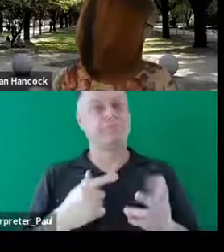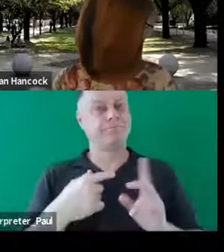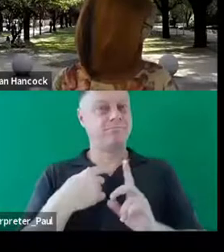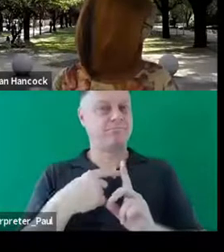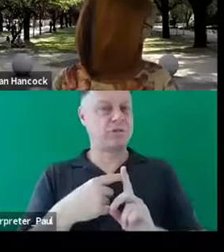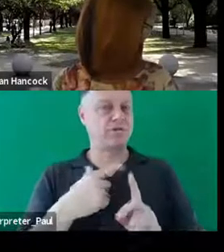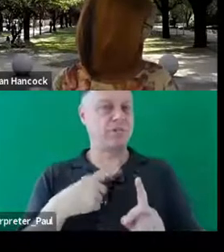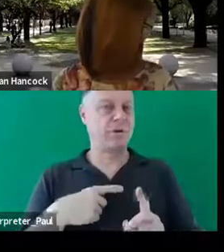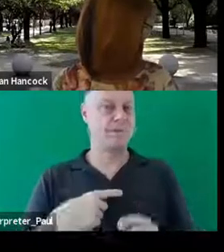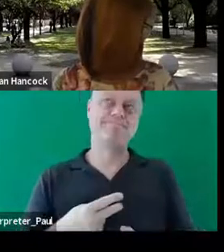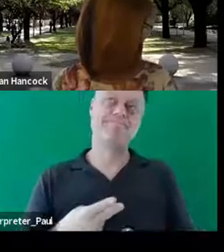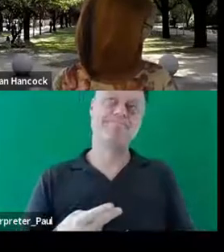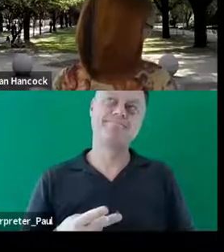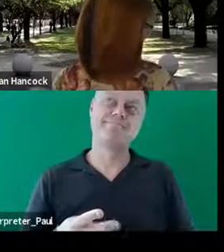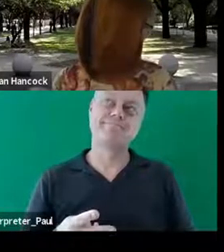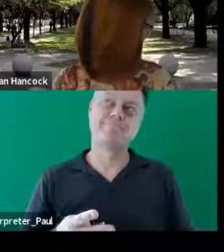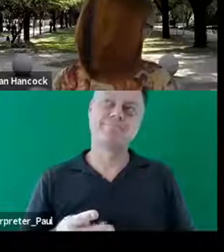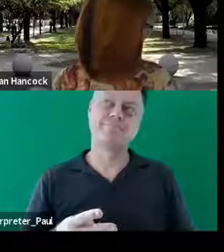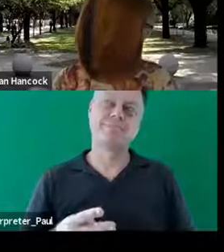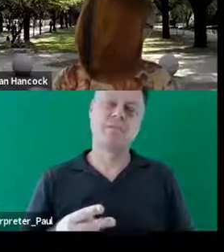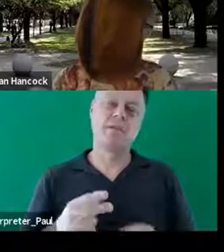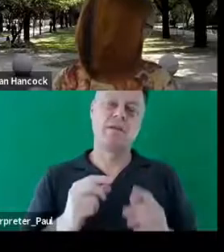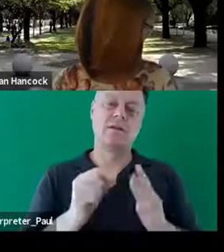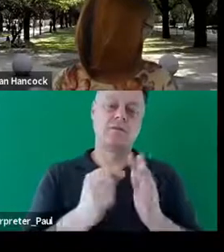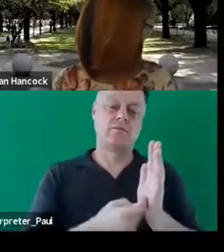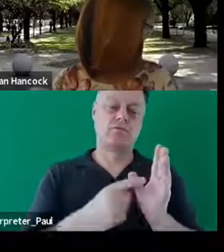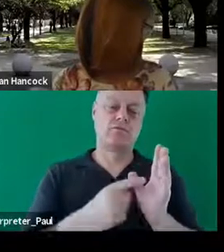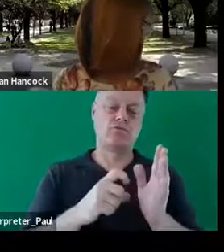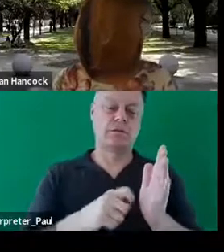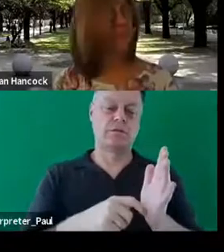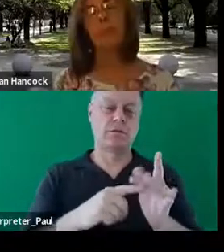we’ve really – as well as the kind of practical aspect of supporting our students through their